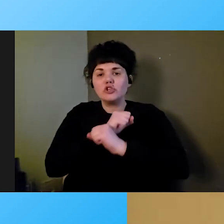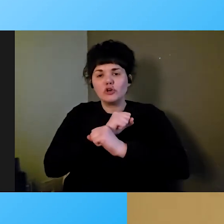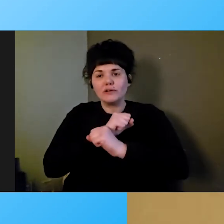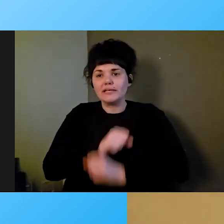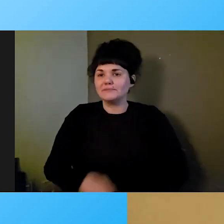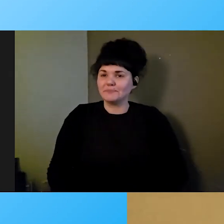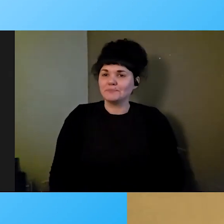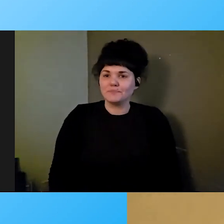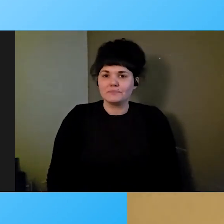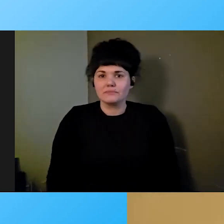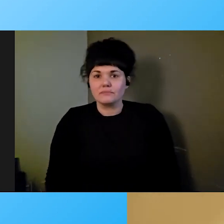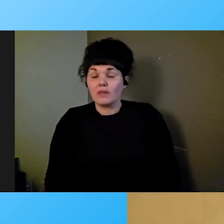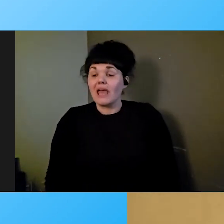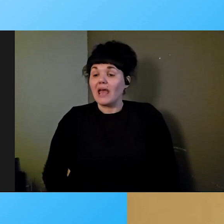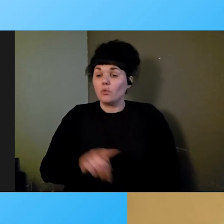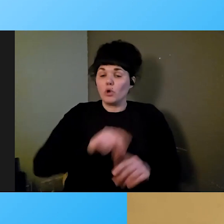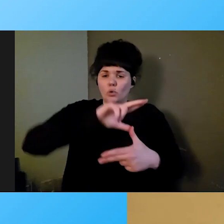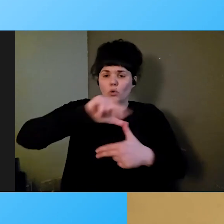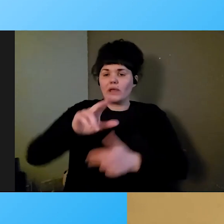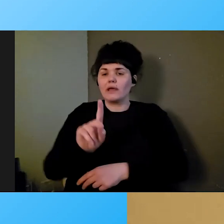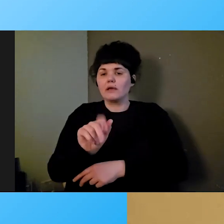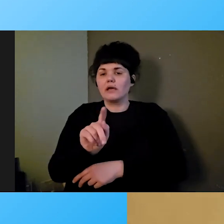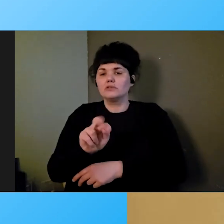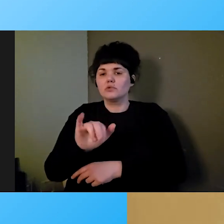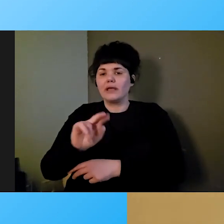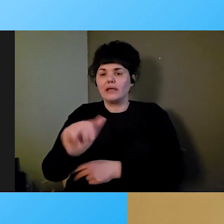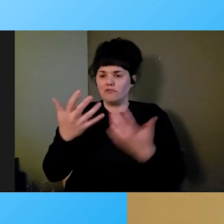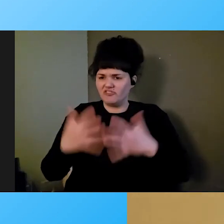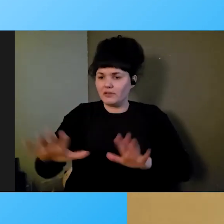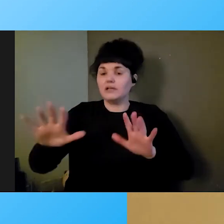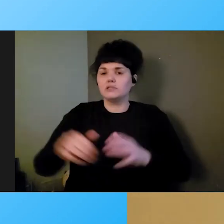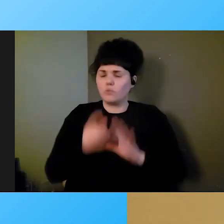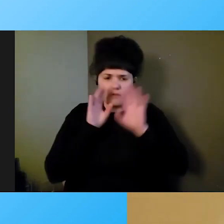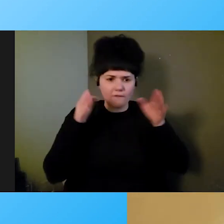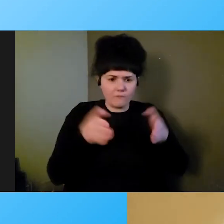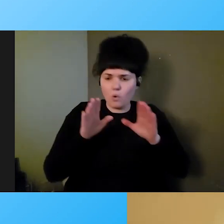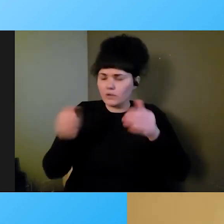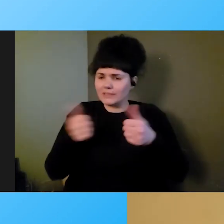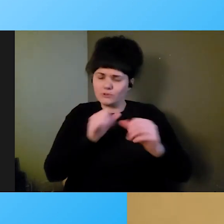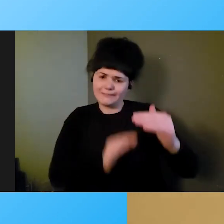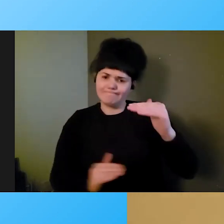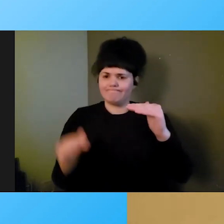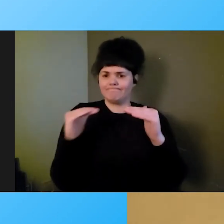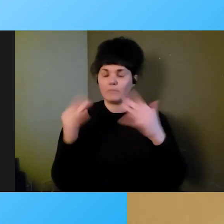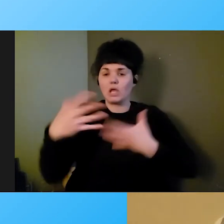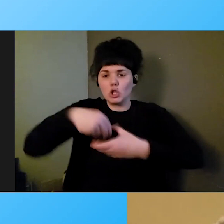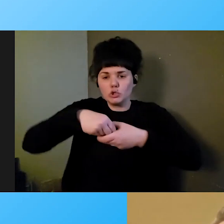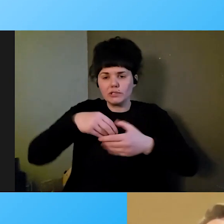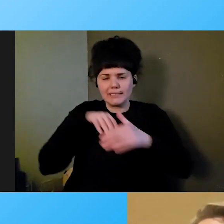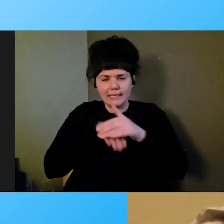and post Katrina with a lot of focus on closing many of the gaps related to inclusion and accessibility and so I was able